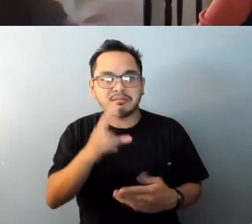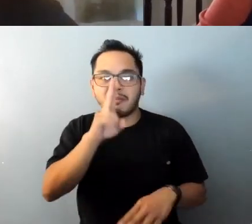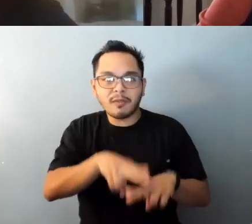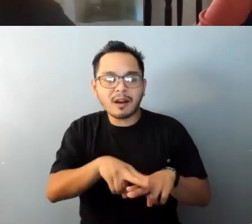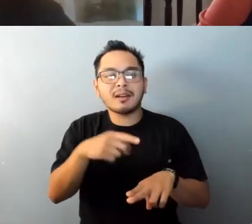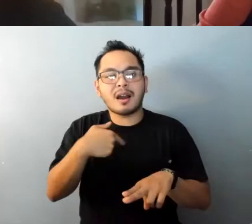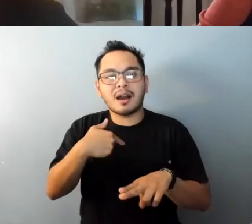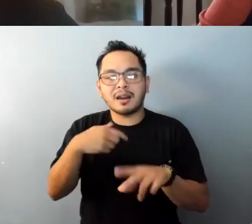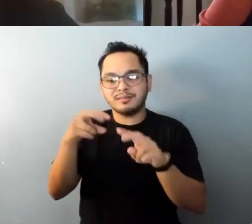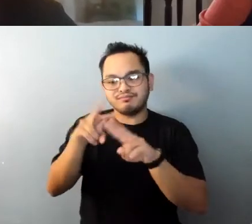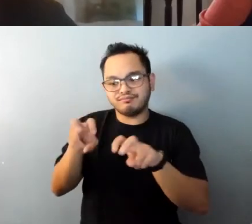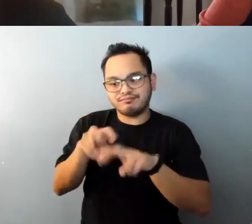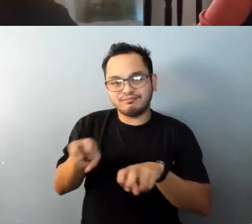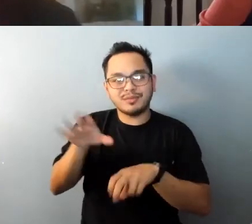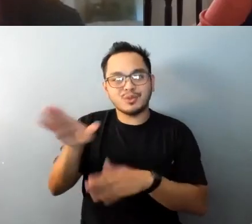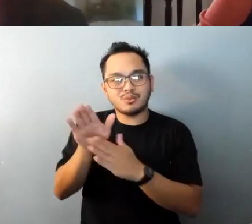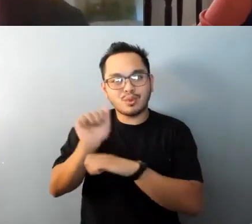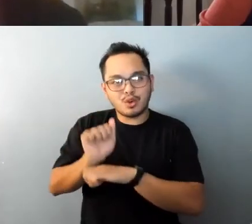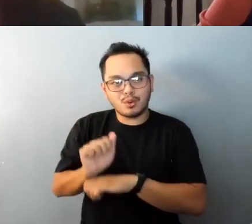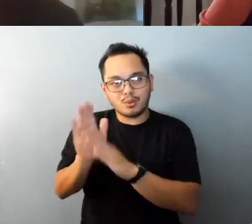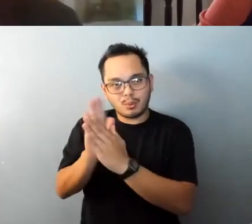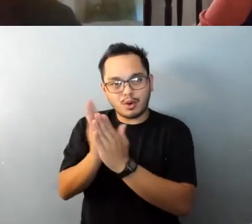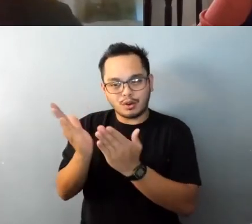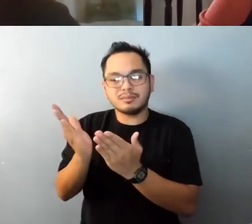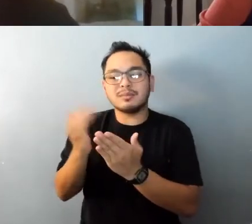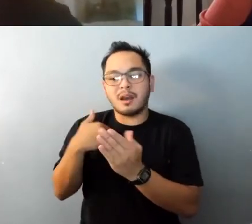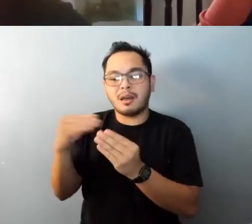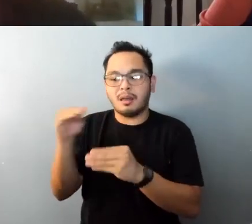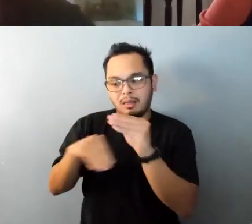Fitzgerald's work. It is a very large novel folded into a very small one.